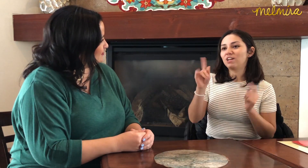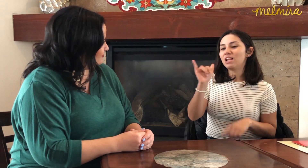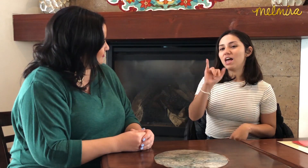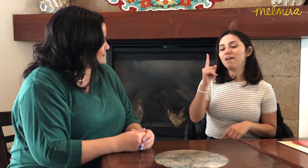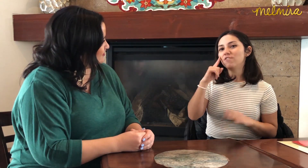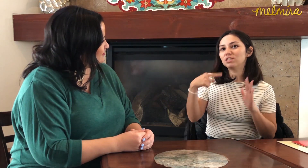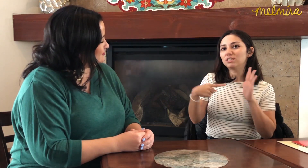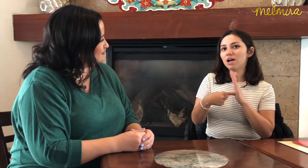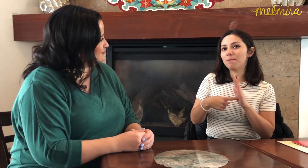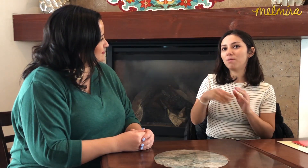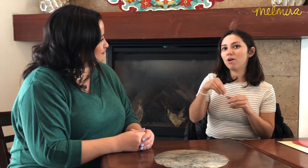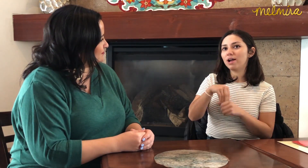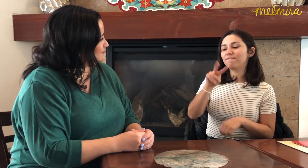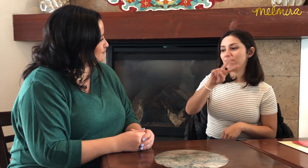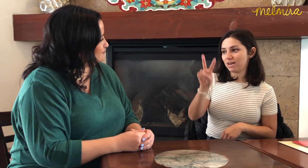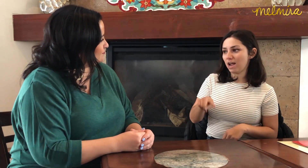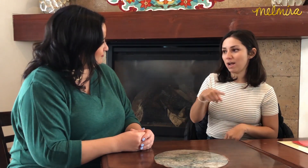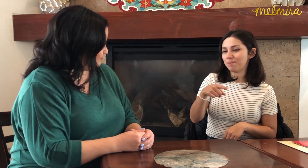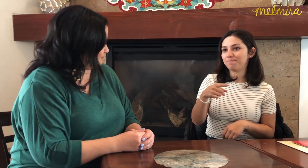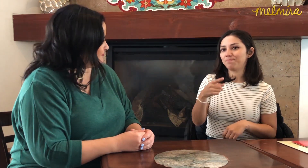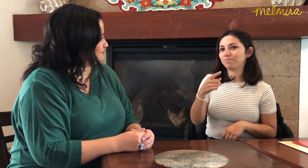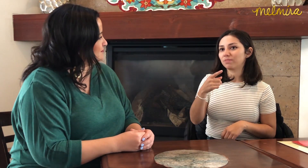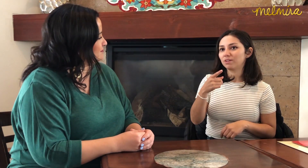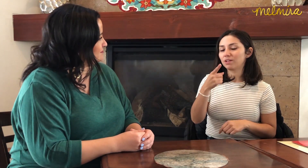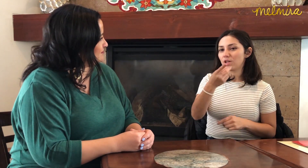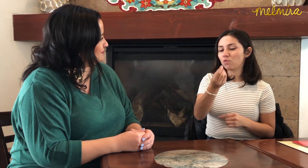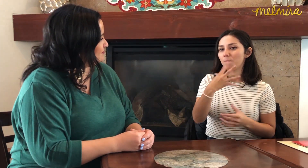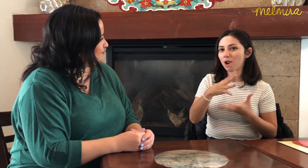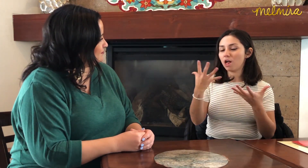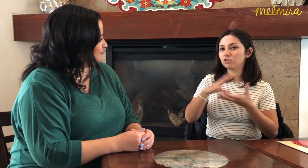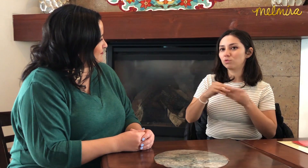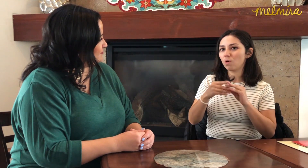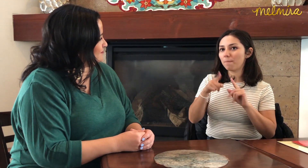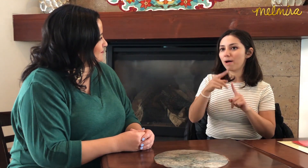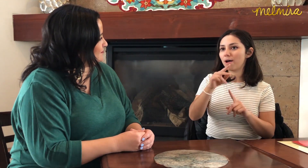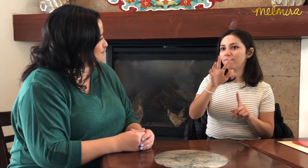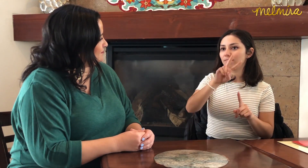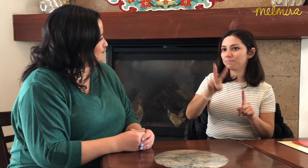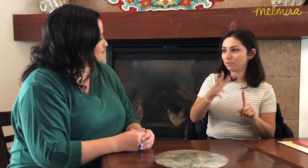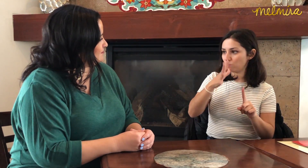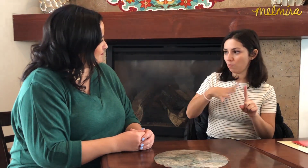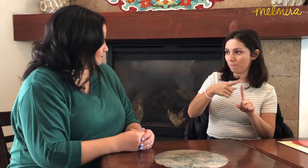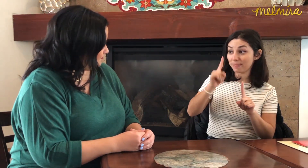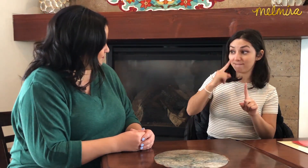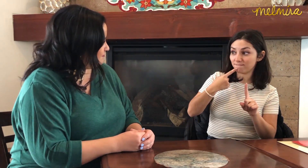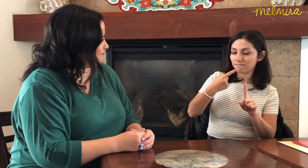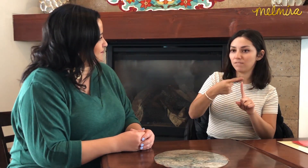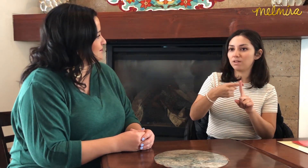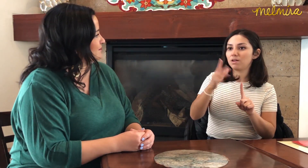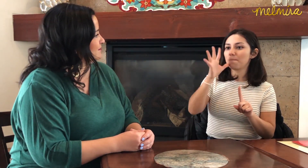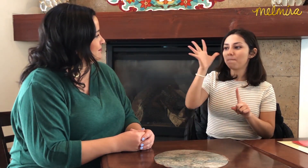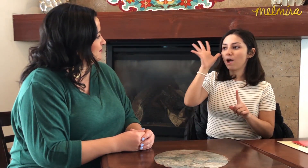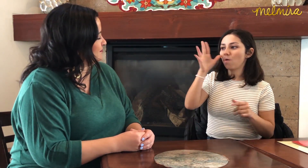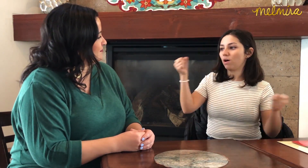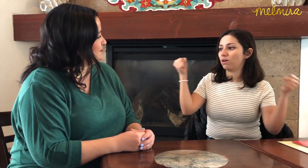It's really different, like for example in Vietnam, they told me a lot of stories about a Vietnamese woman who is Deaf.